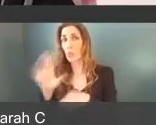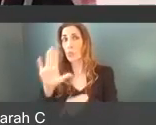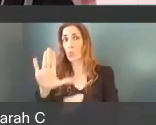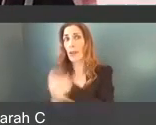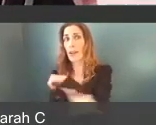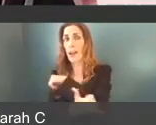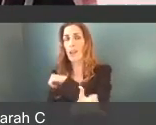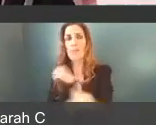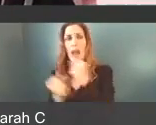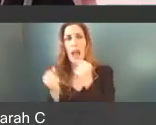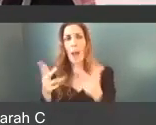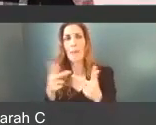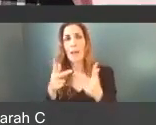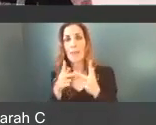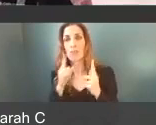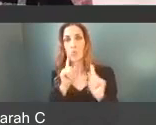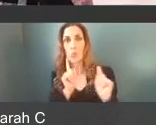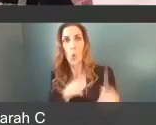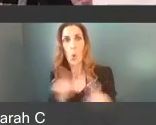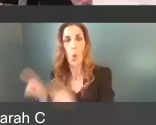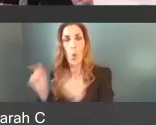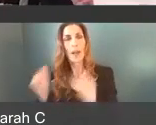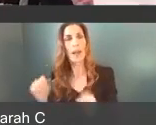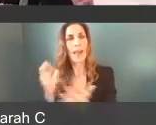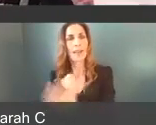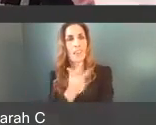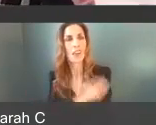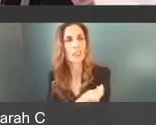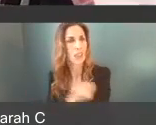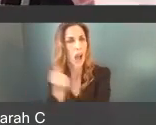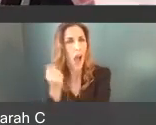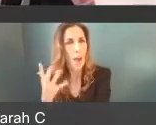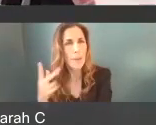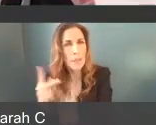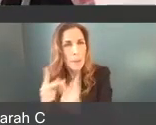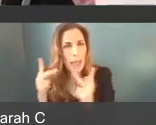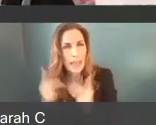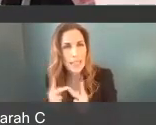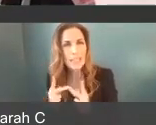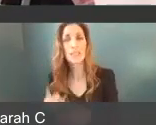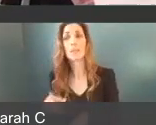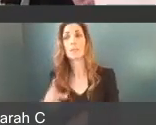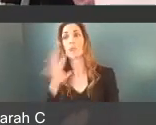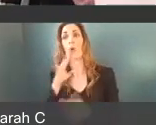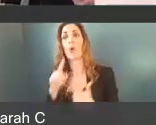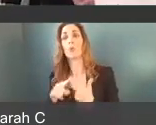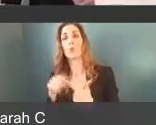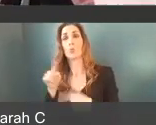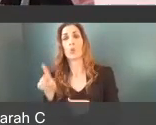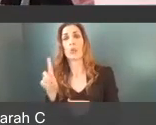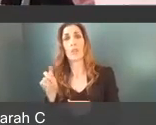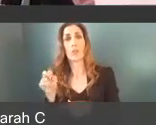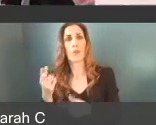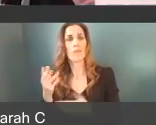to get vaccines and talking with the Department of Health, the pharmacies are receiving,